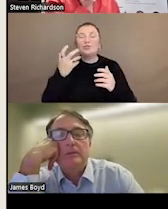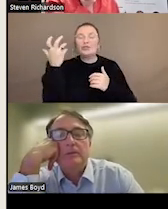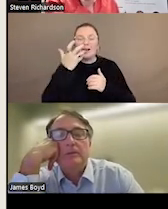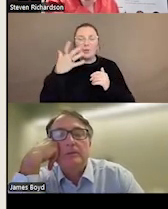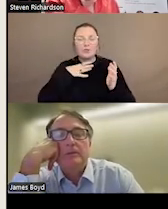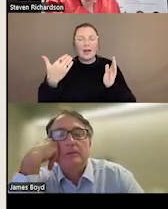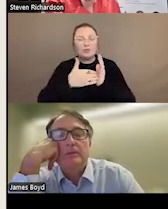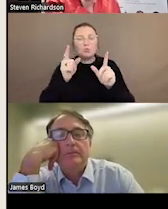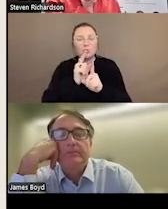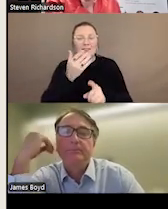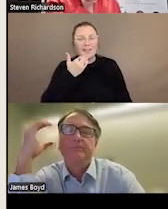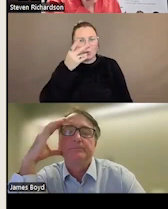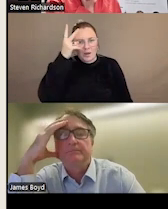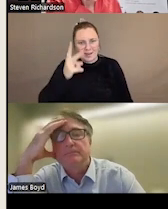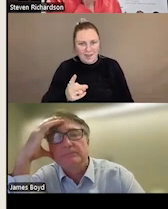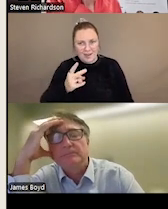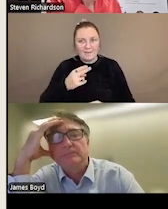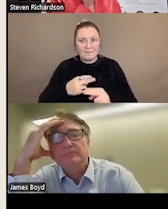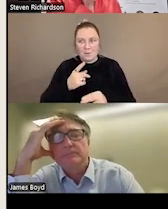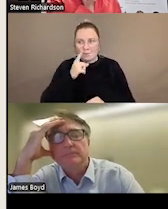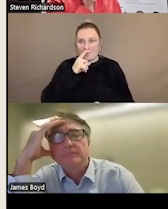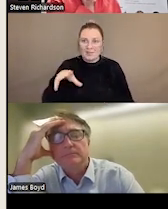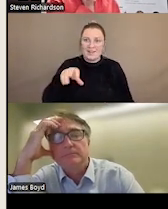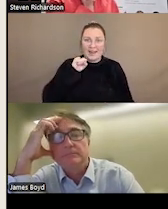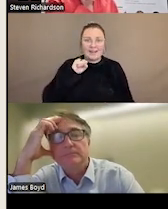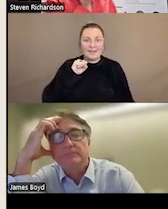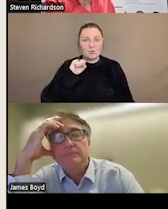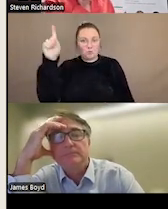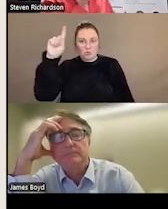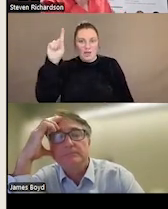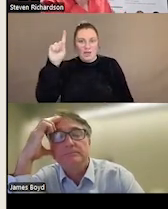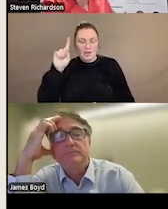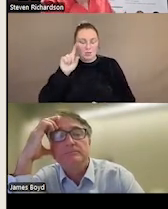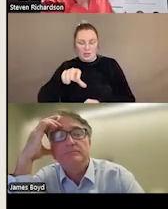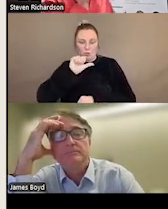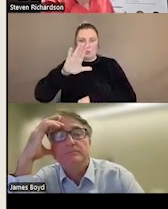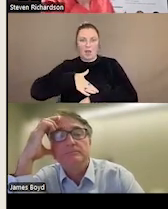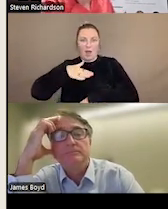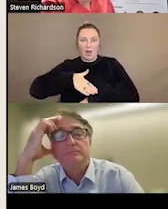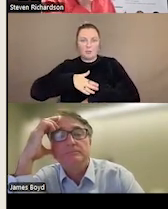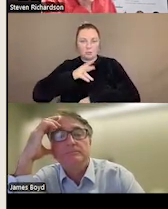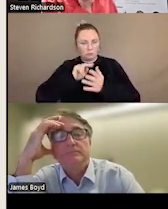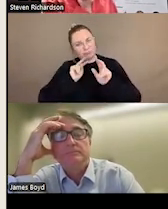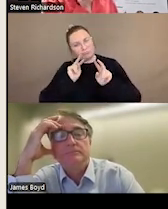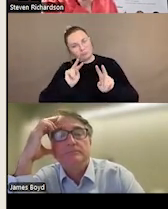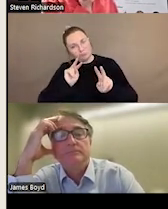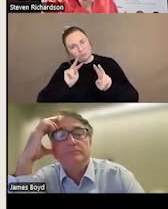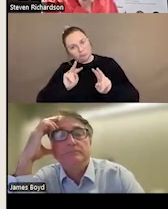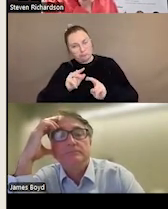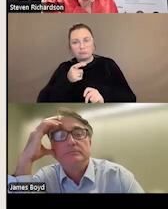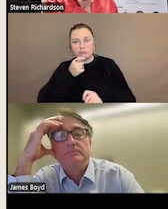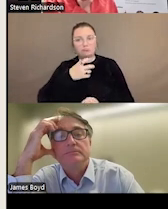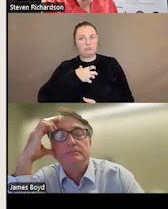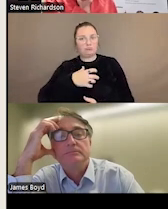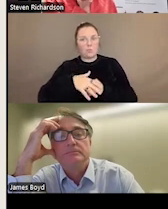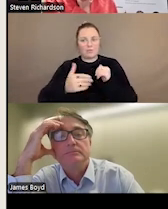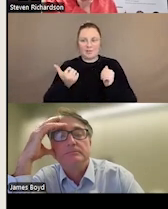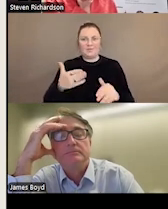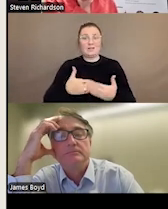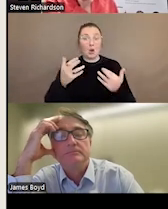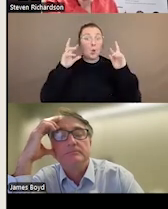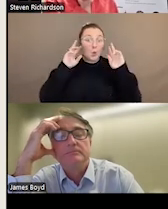once again for taking this time to learn a bit more about the Giving Day. Hopefully, there has